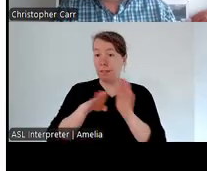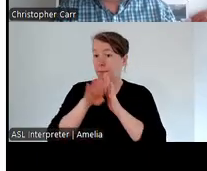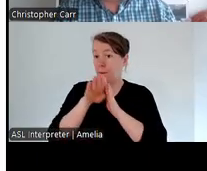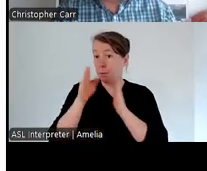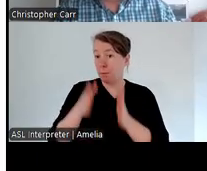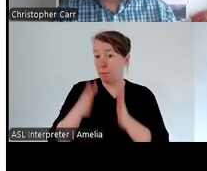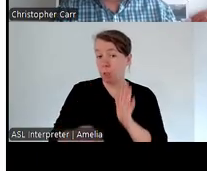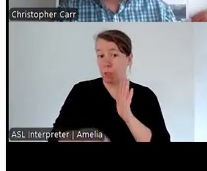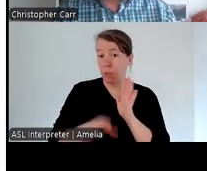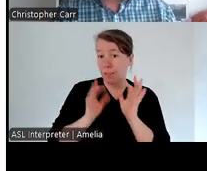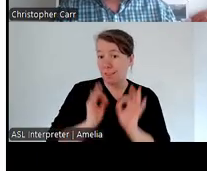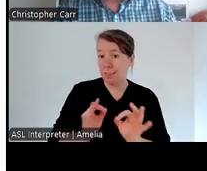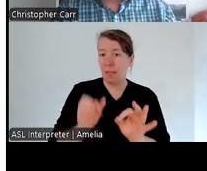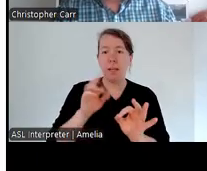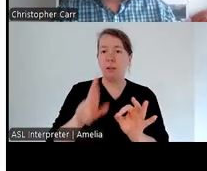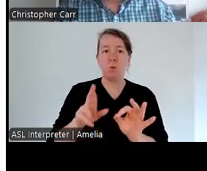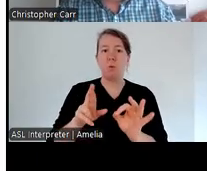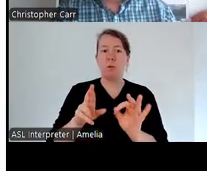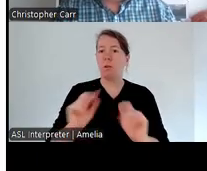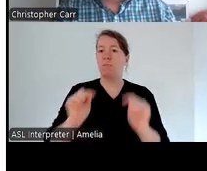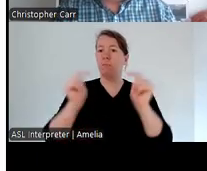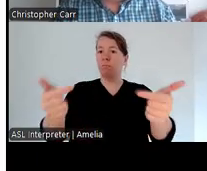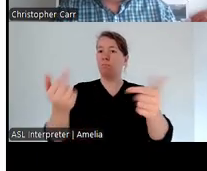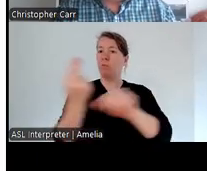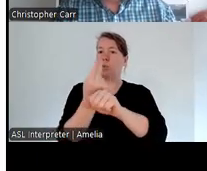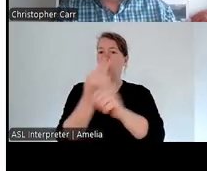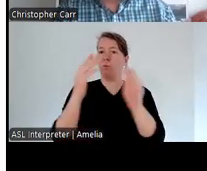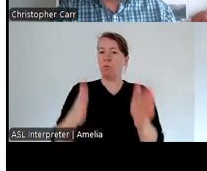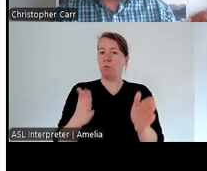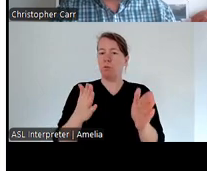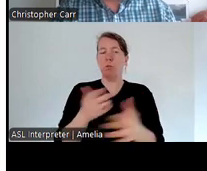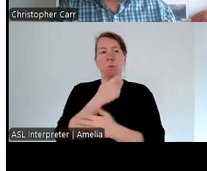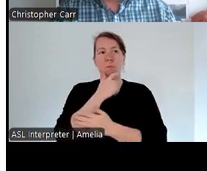customized by the end user. So, would you rather see for ways of reading, appearance